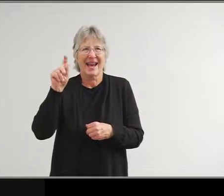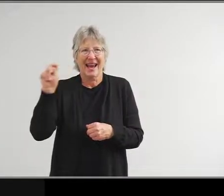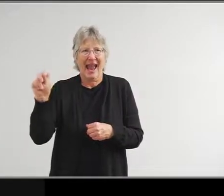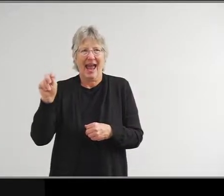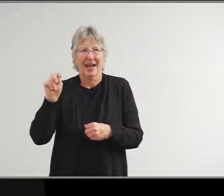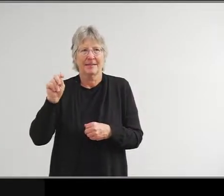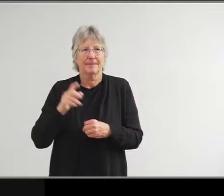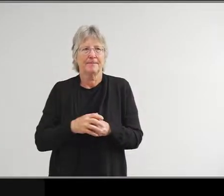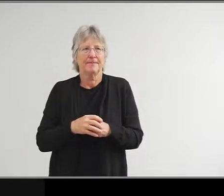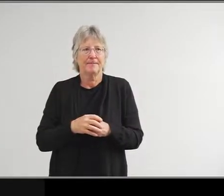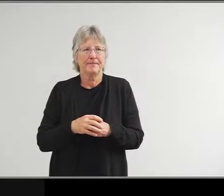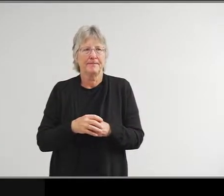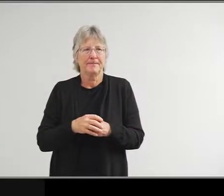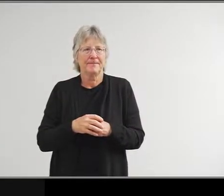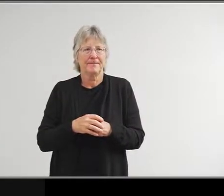and my notes to...